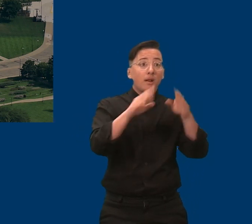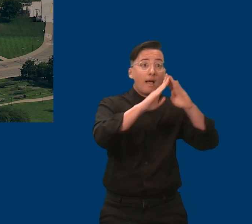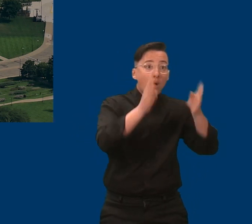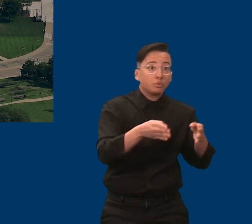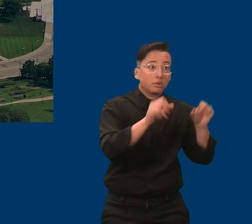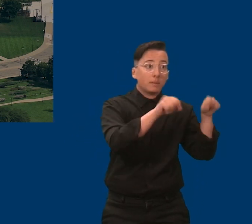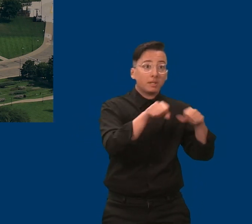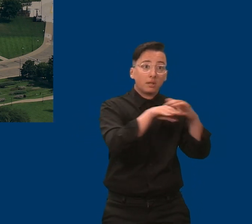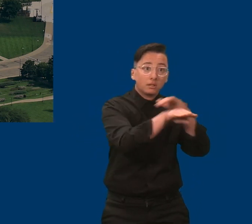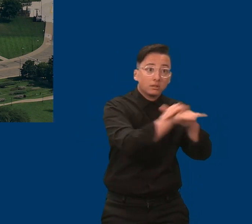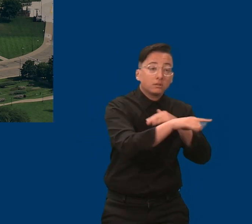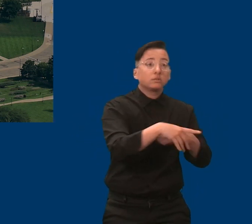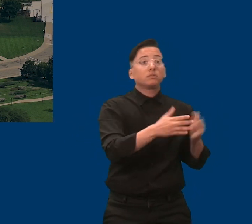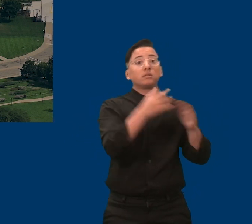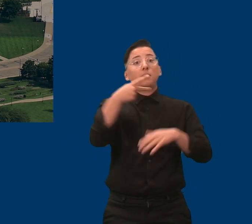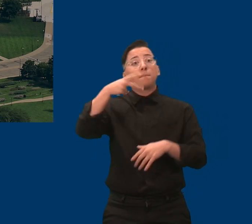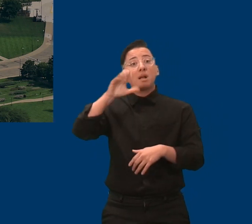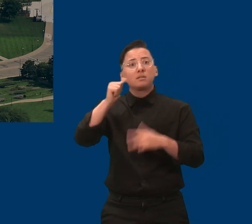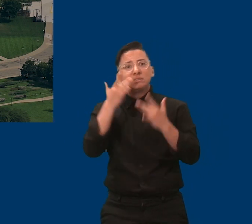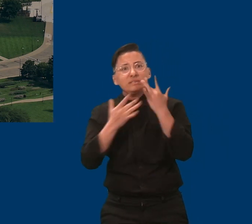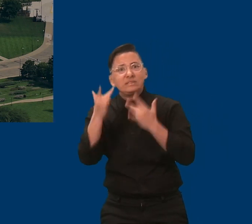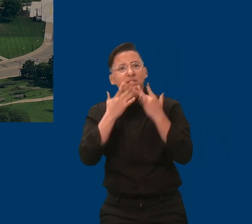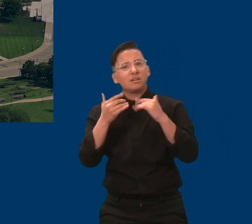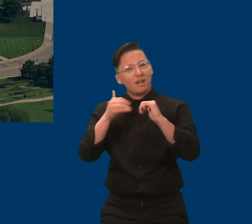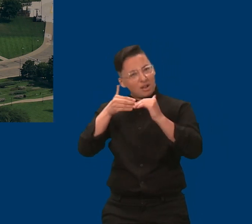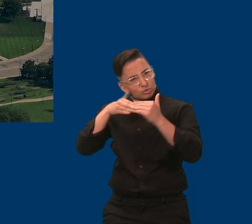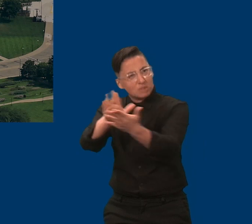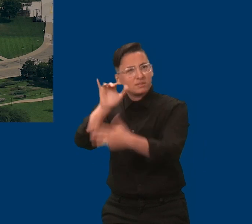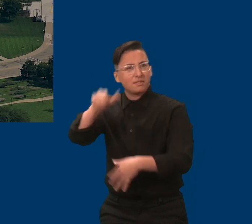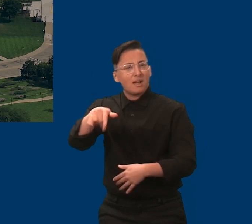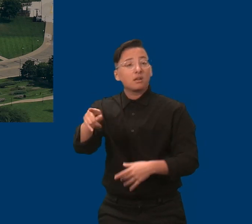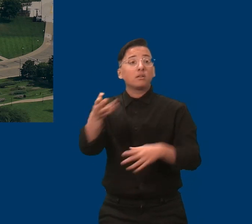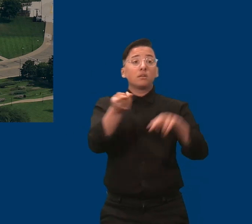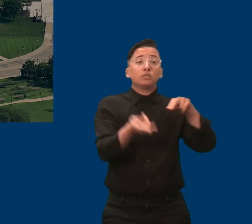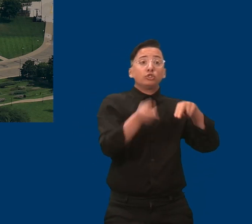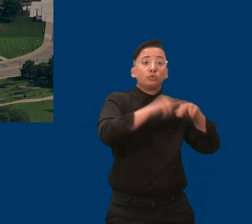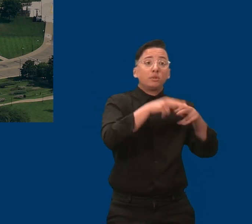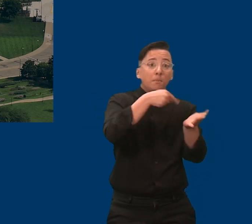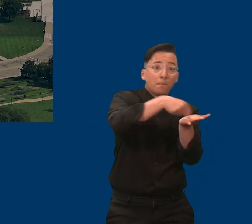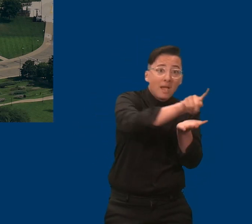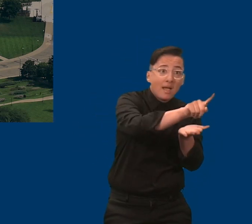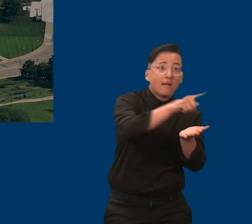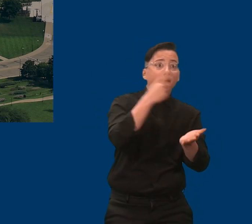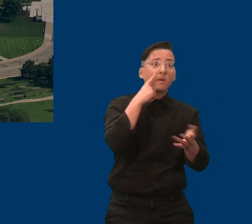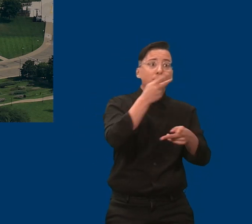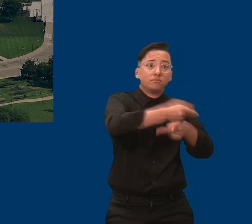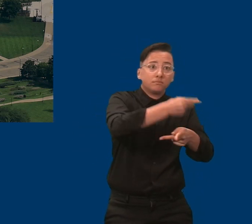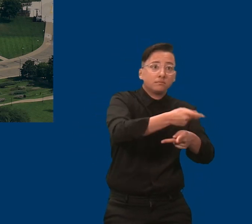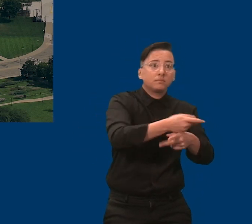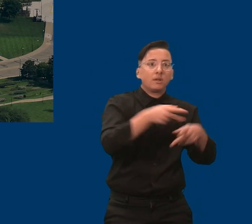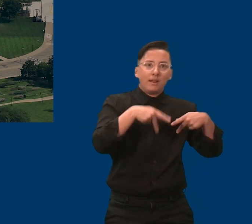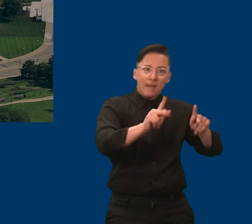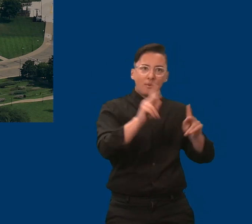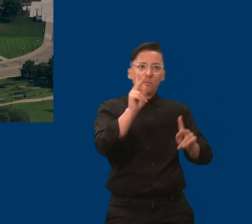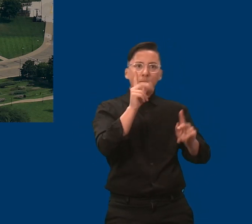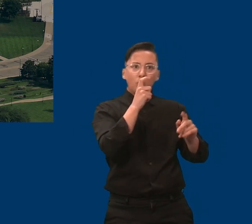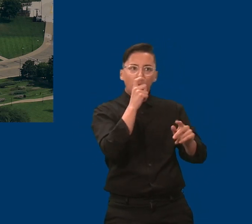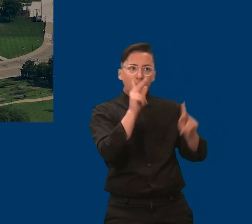their pay and allowing them to drive their clients with disabilities, so that they have greater access to their communities.